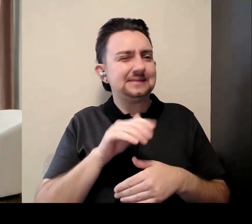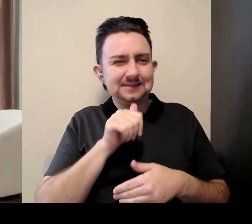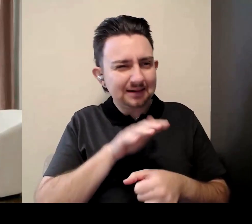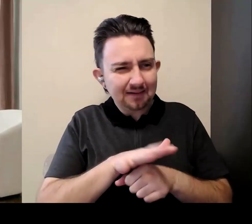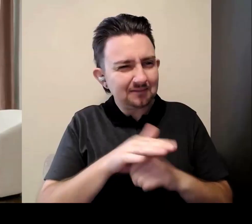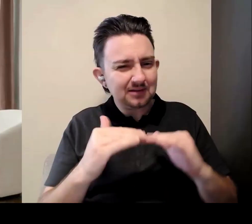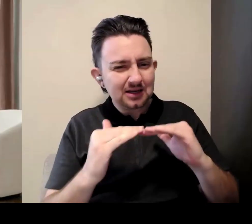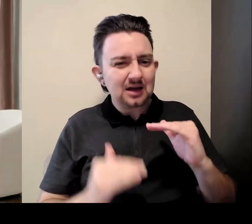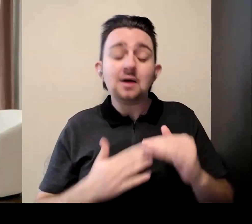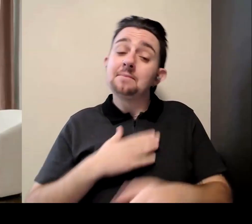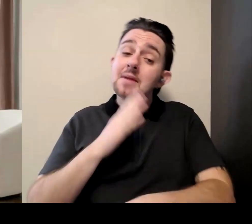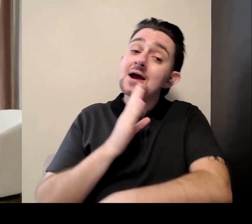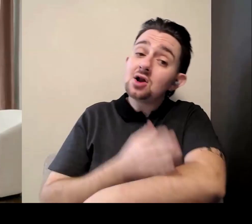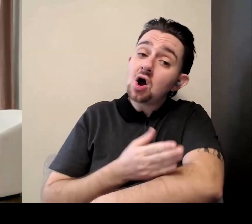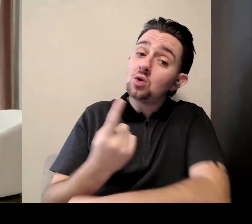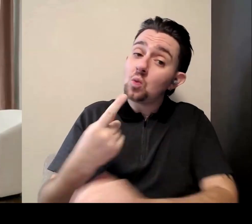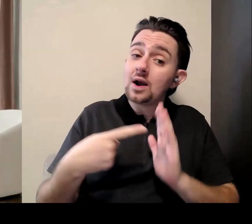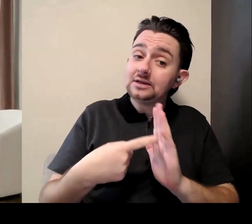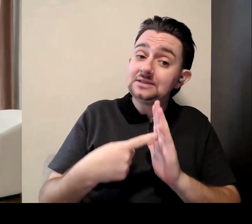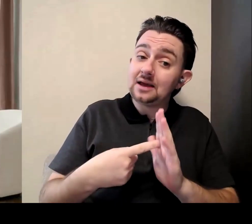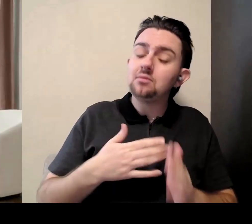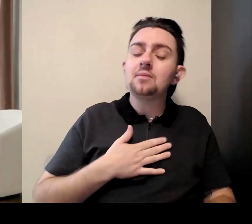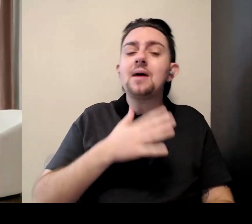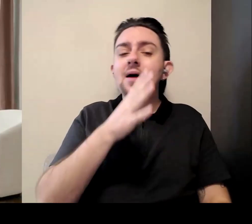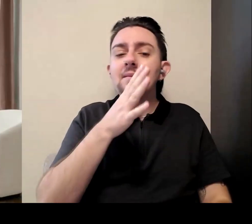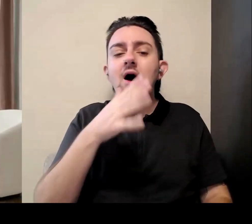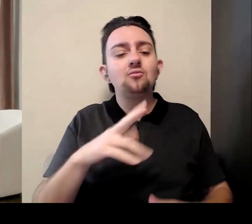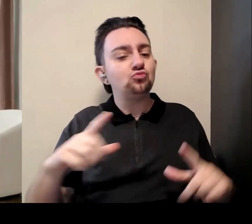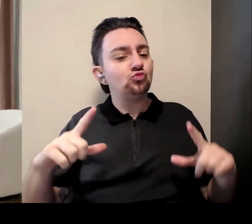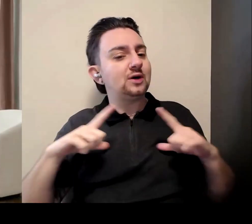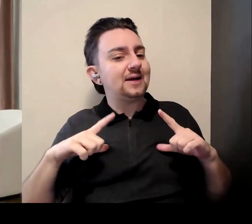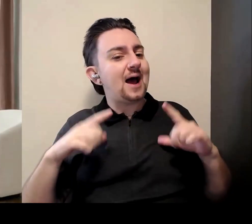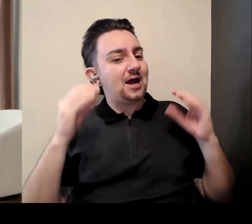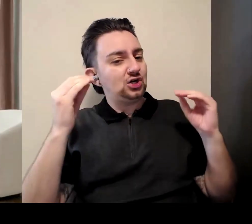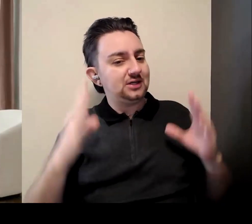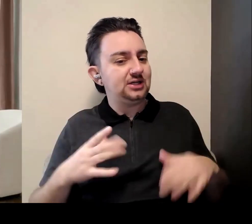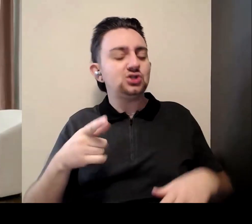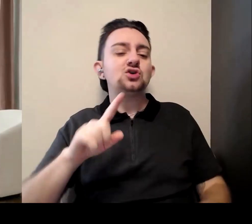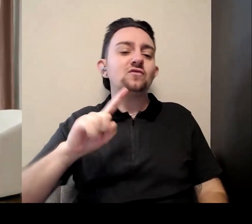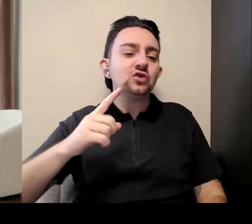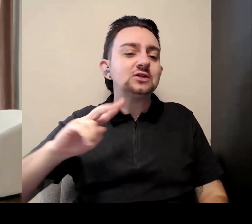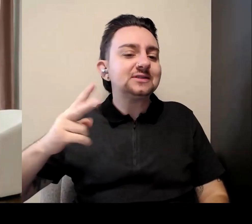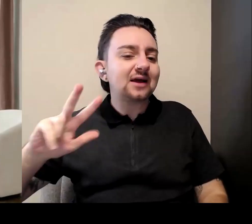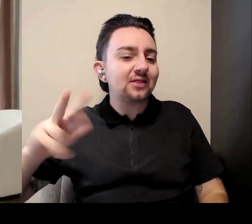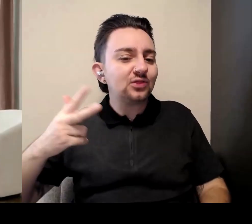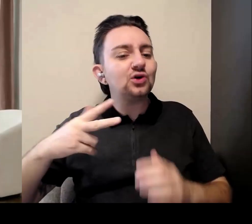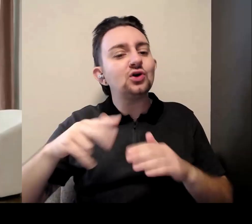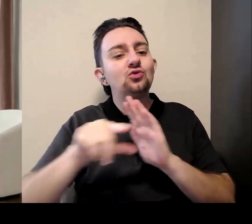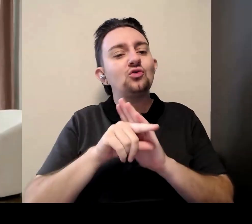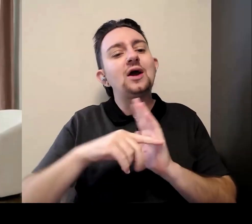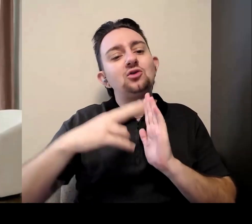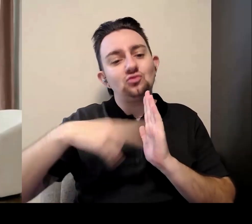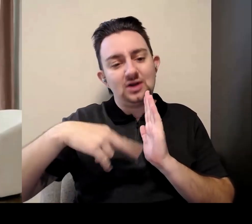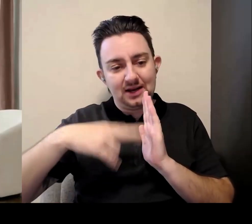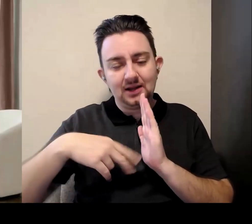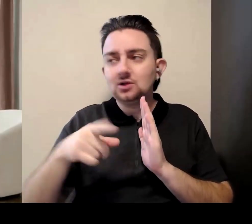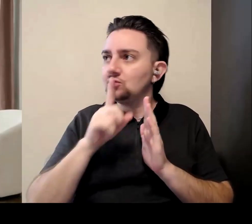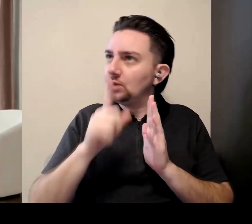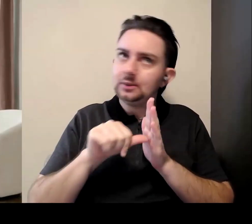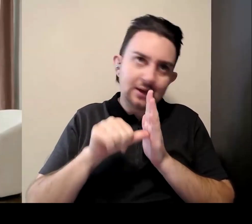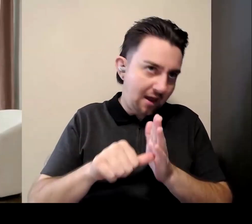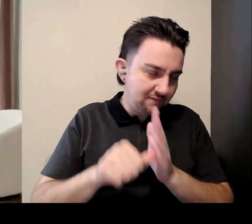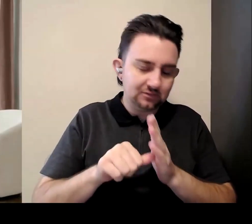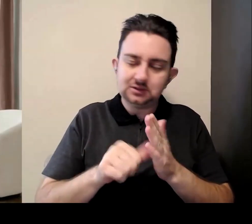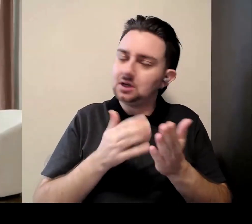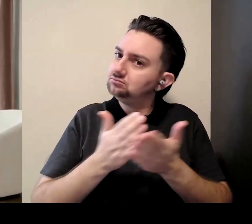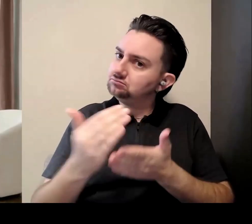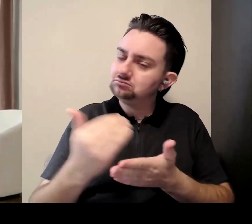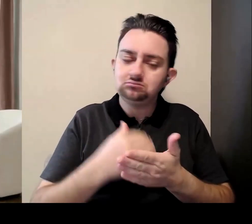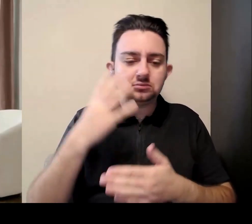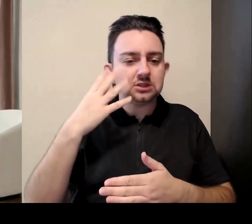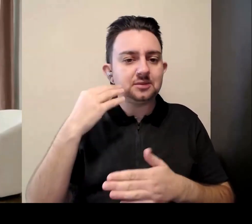My mom is a retired, you know, teacher of, you know, 1st and 2nd, 3rd grade, remedial reading, had a big emphasis on reading, had worked with my daughter, you know, all of her life.